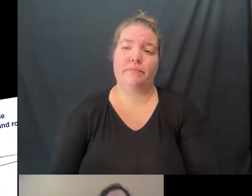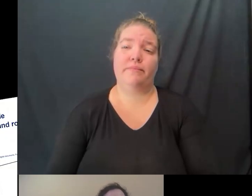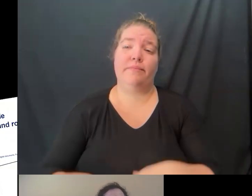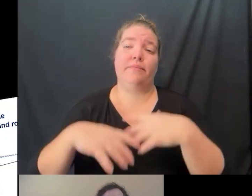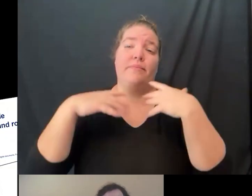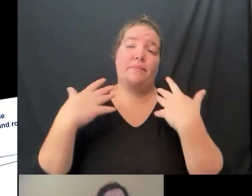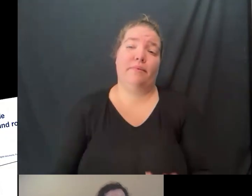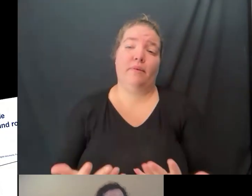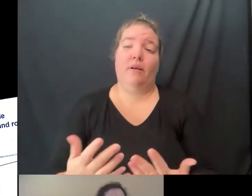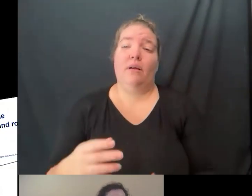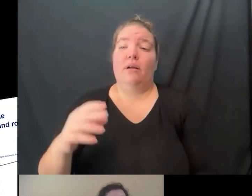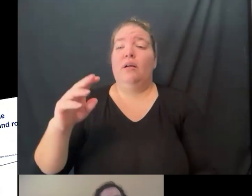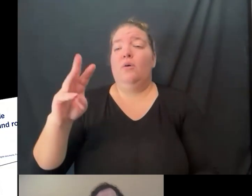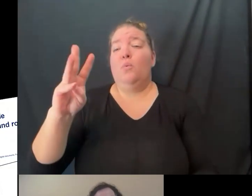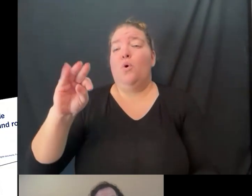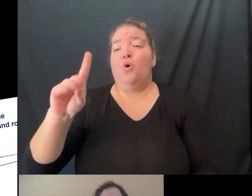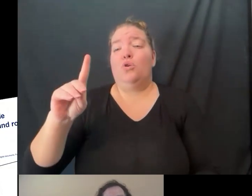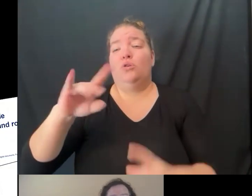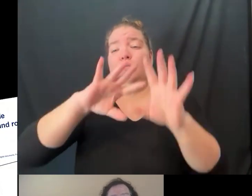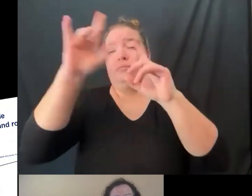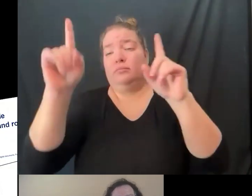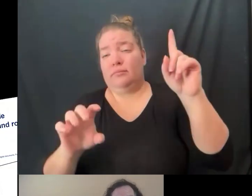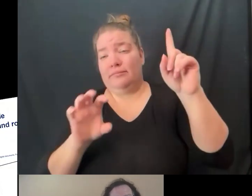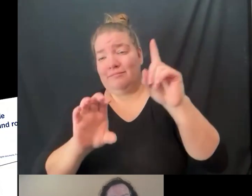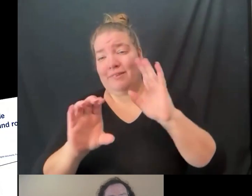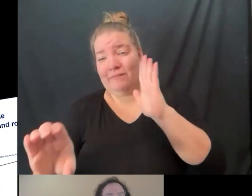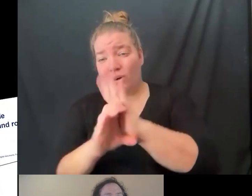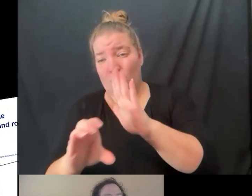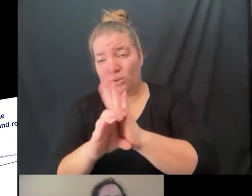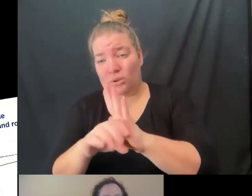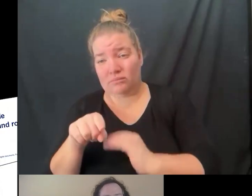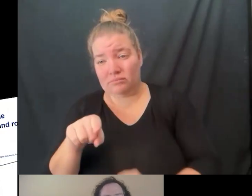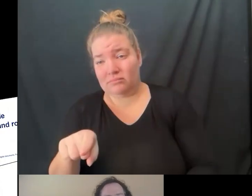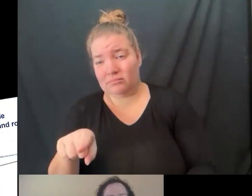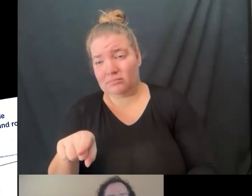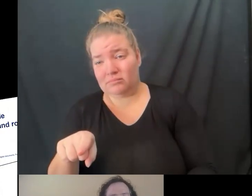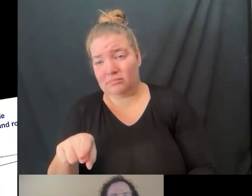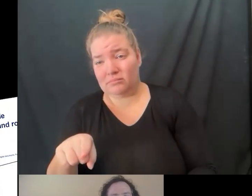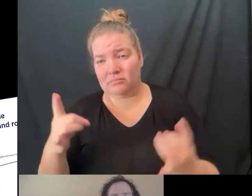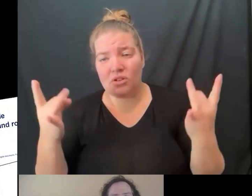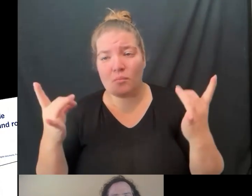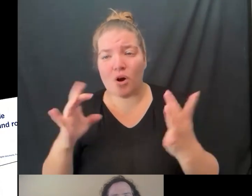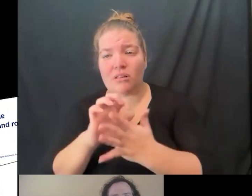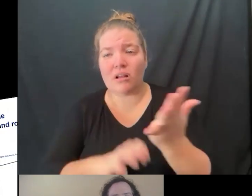Whereas in that Word document, you decide, oh yeah, we're going to include a photo of the minister. You put the Alt text in right there, then